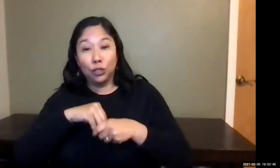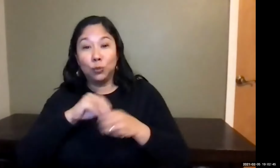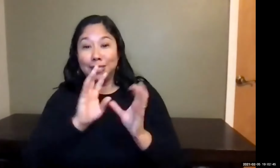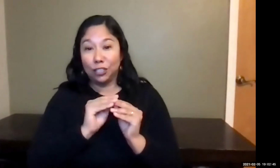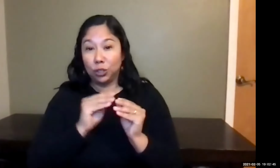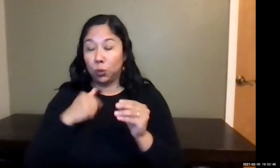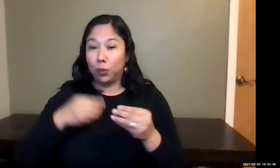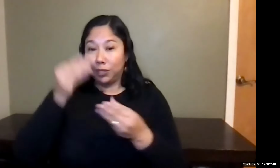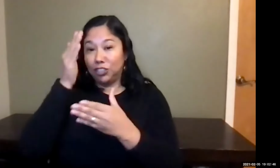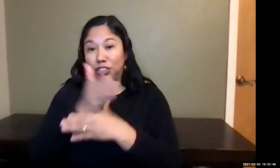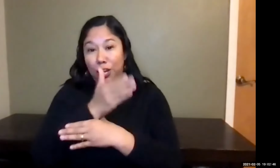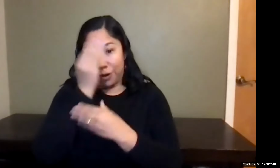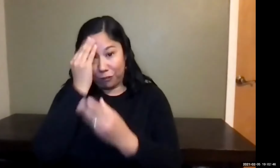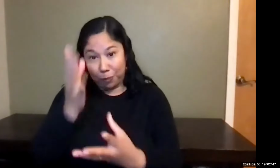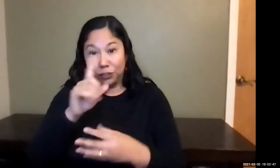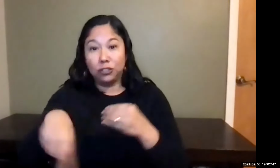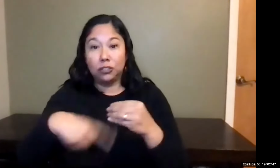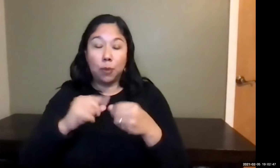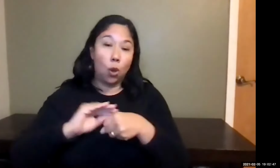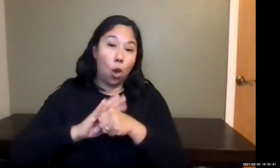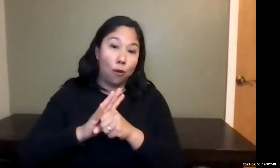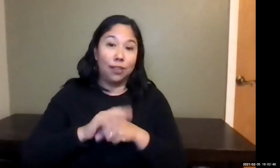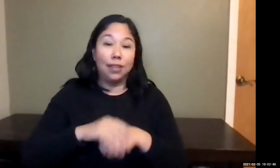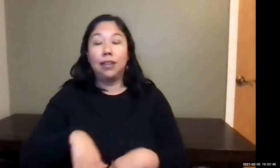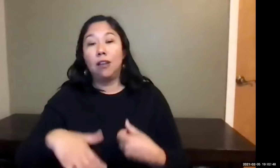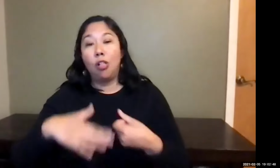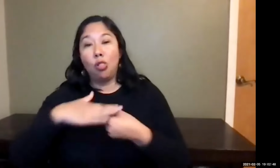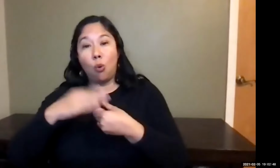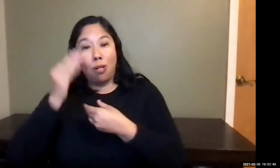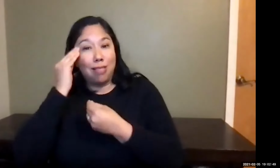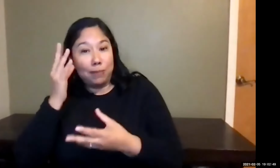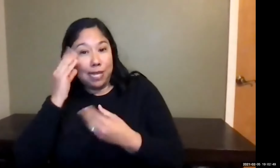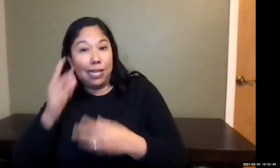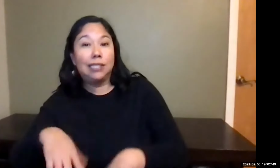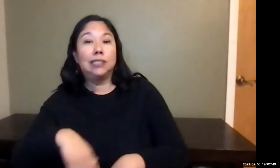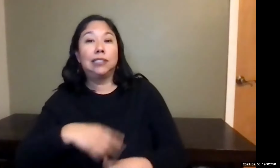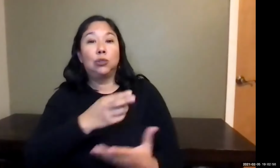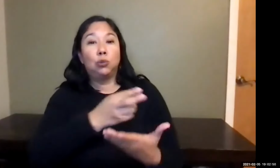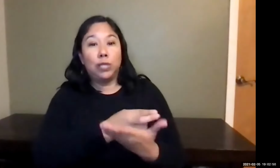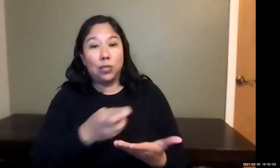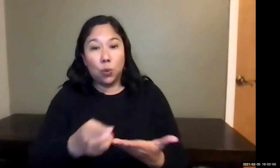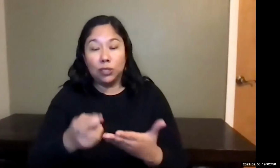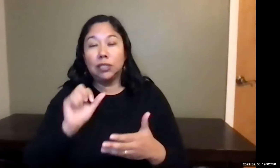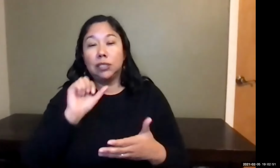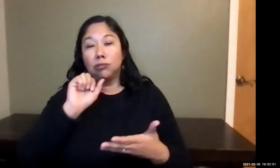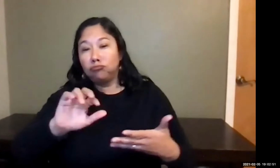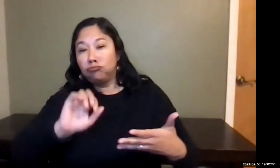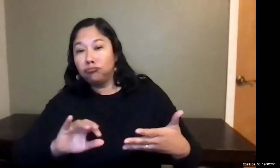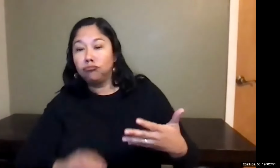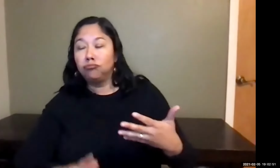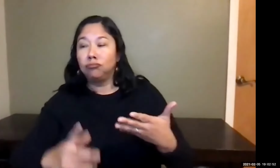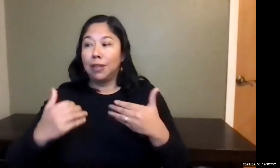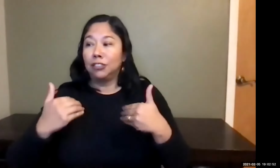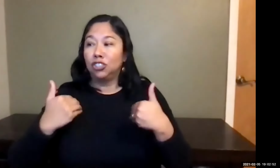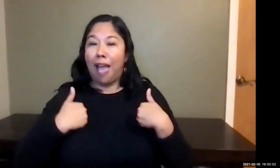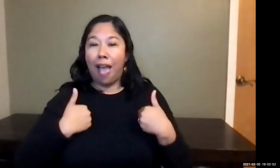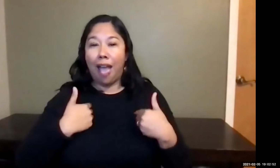on COVID-19, local updates, resources, and just have a discussion about things, especially